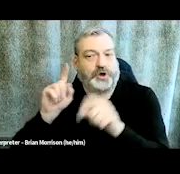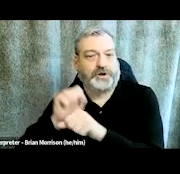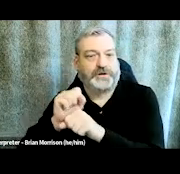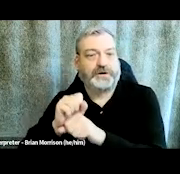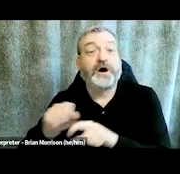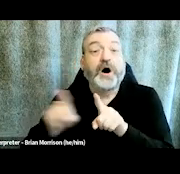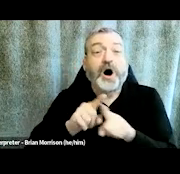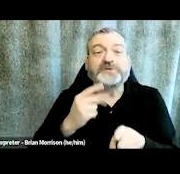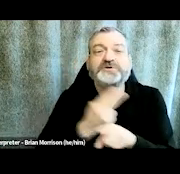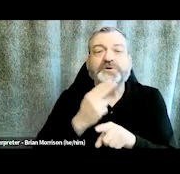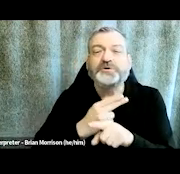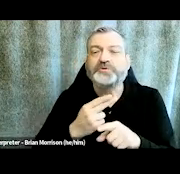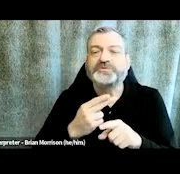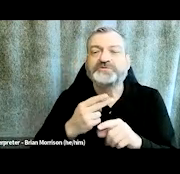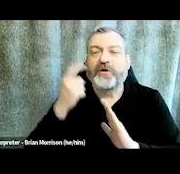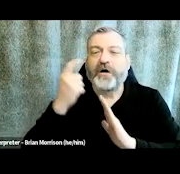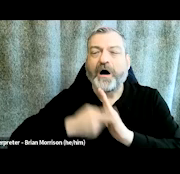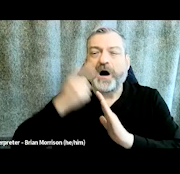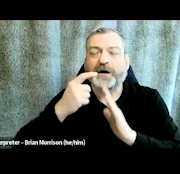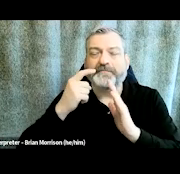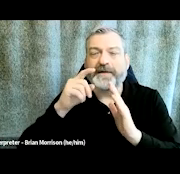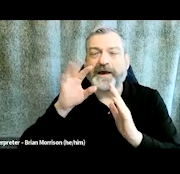Don't make your own bullets out of special characters.